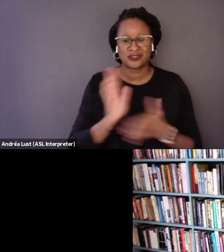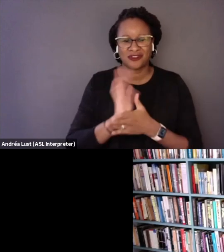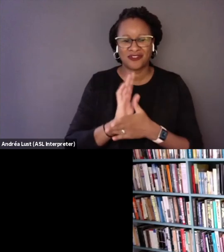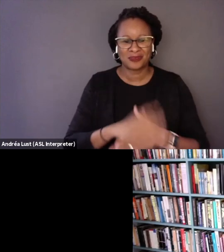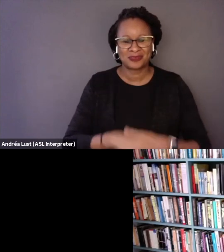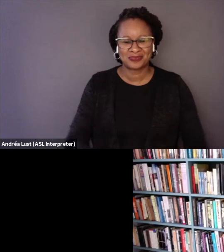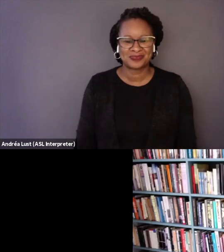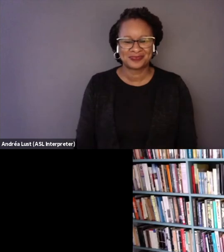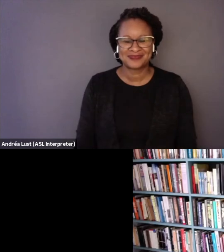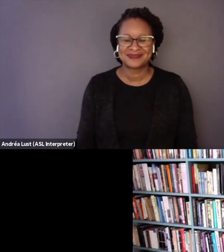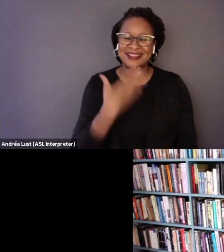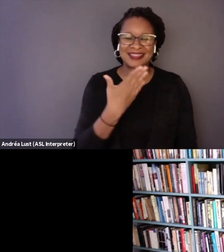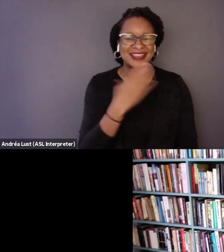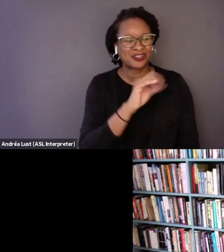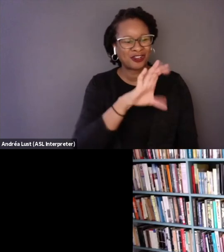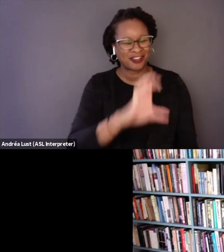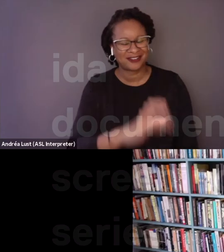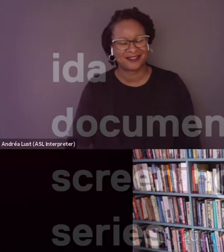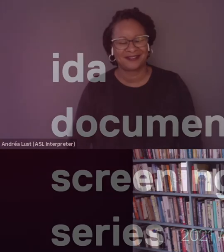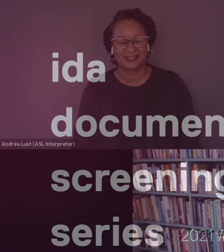Thank you so much, Eric. Okay.